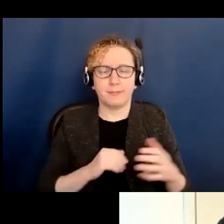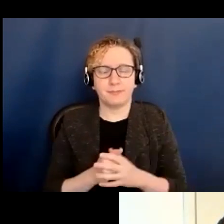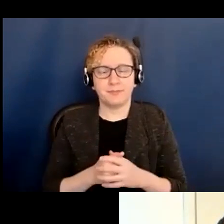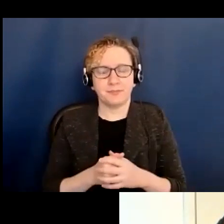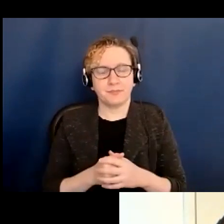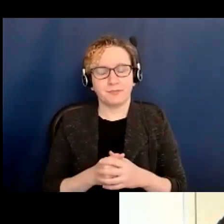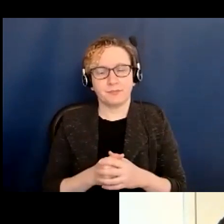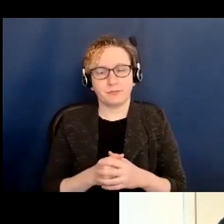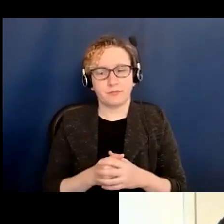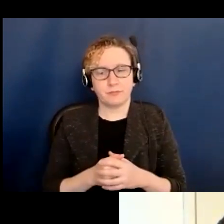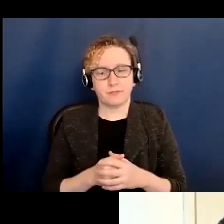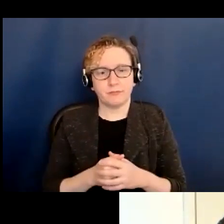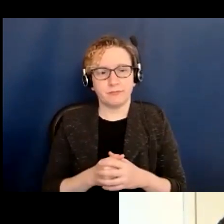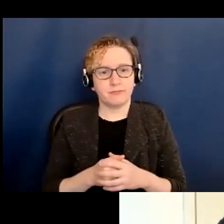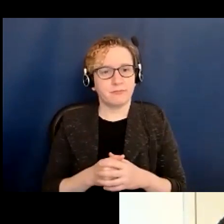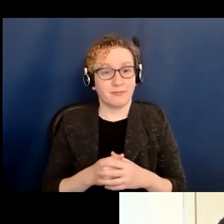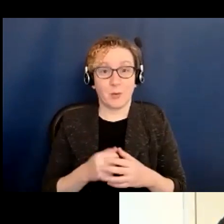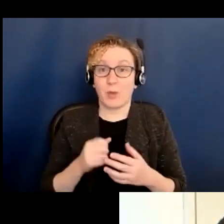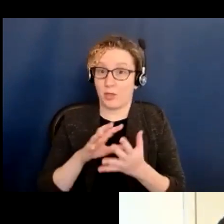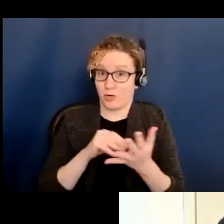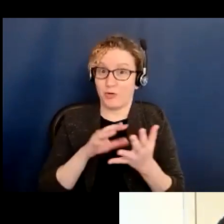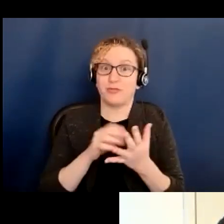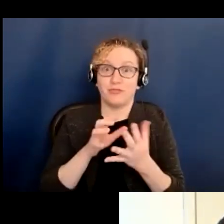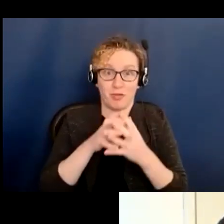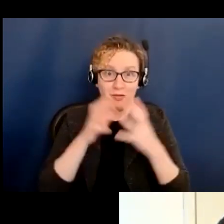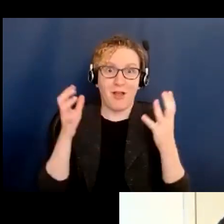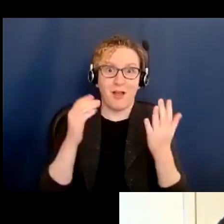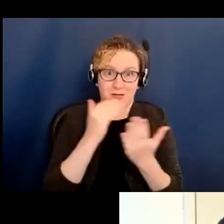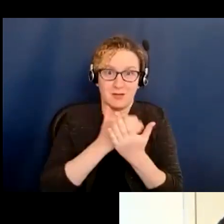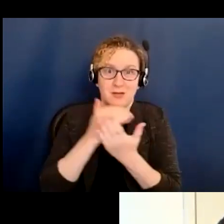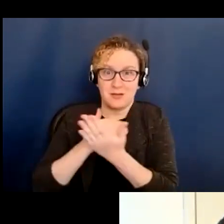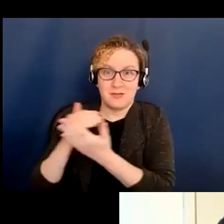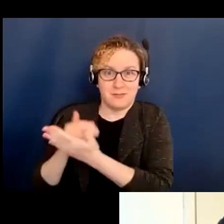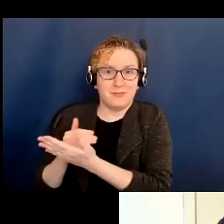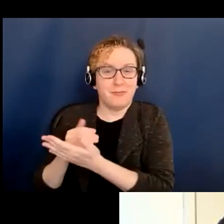A lot of lessons were learned throughout the process for sure, but that is how I got my